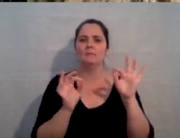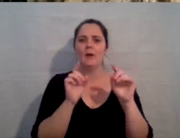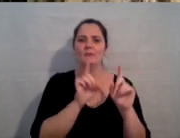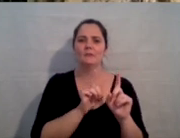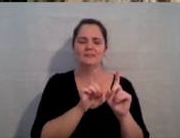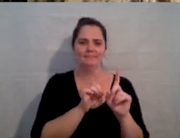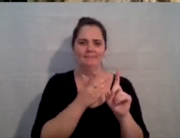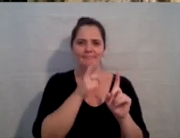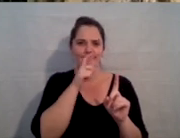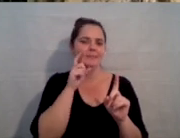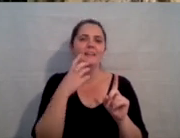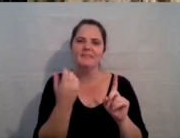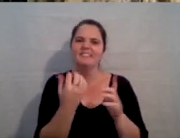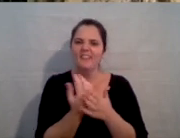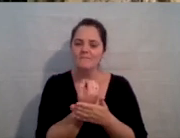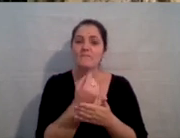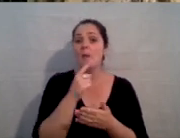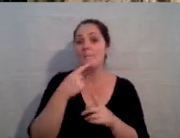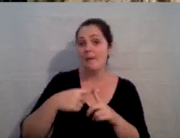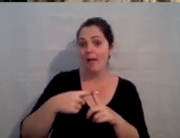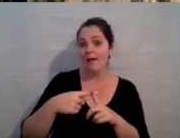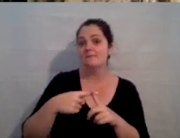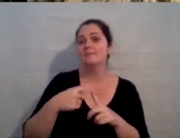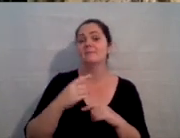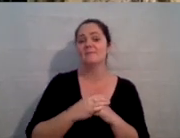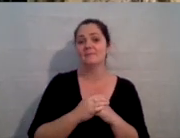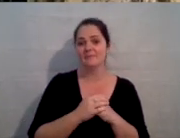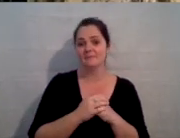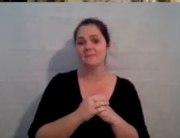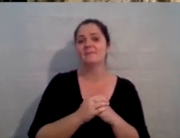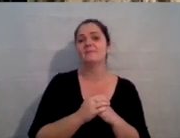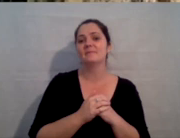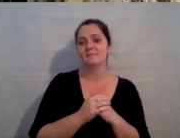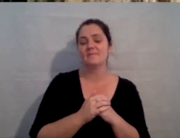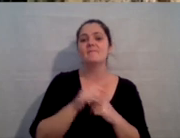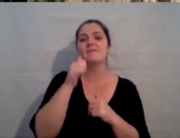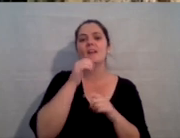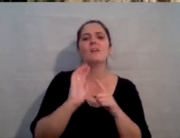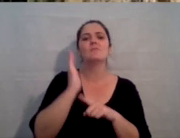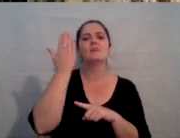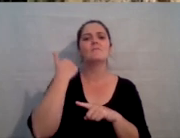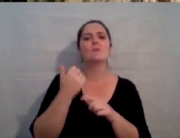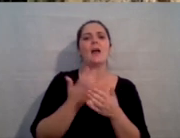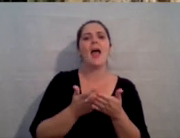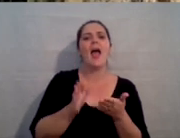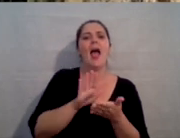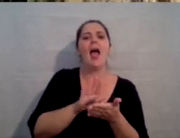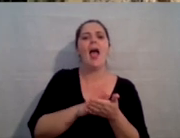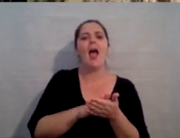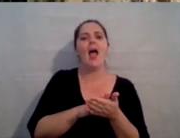ways that life drawing was regulated in the 19th century. In fact, it was a way of censoring the model so